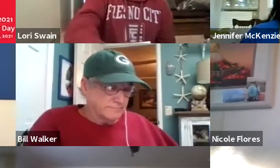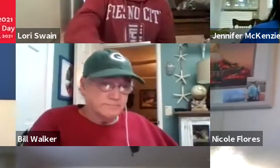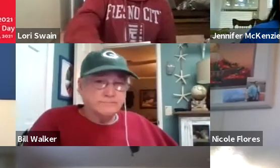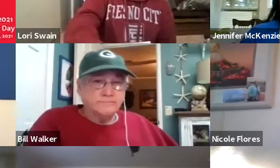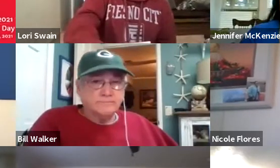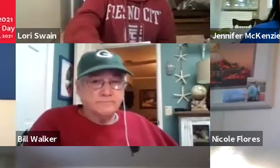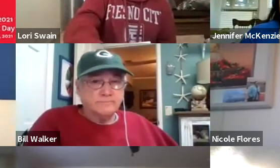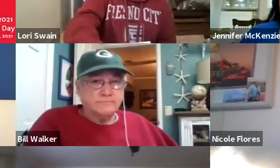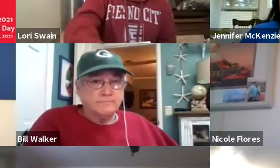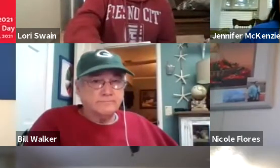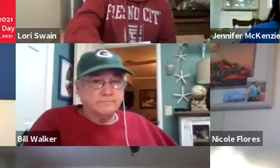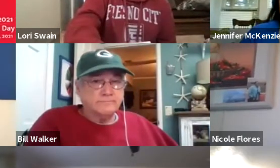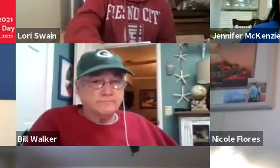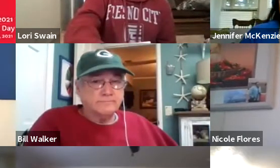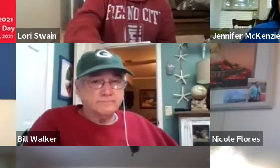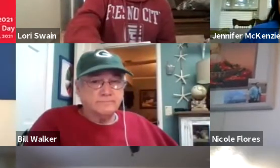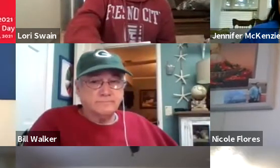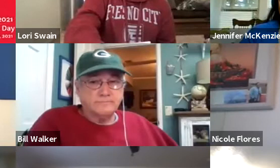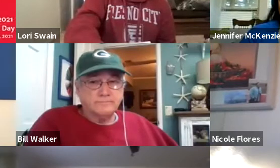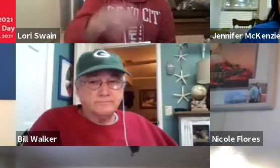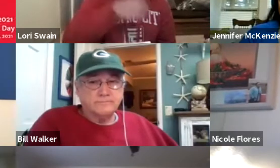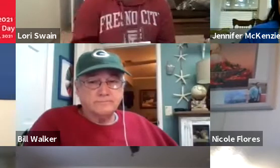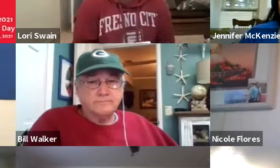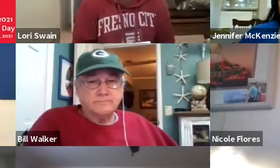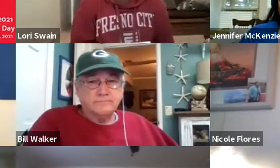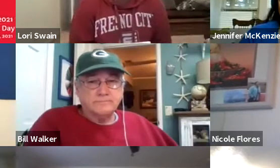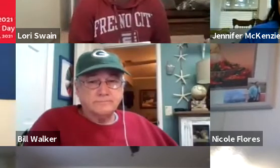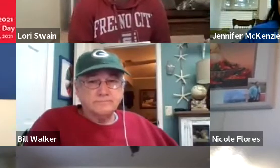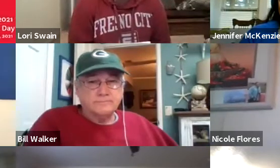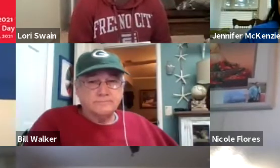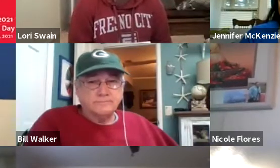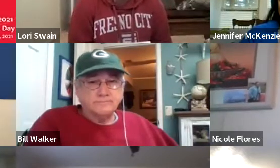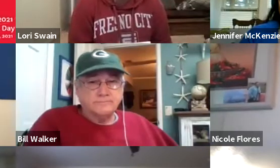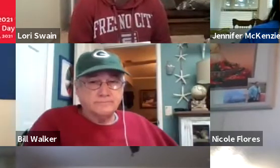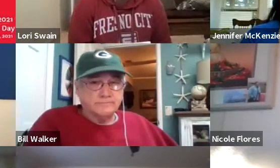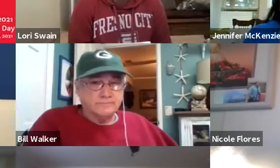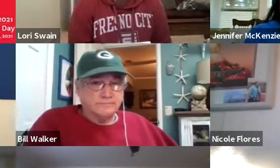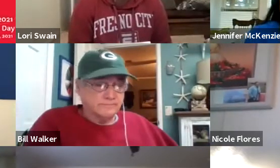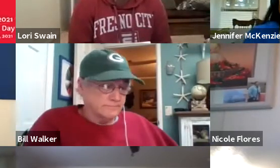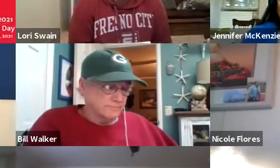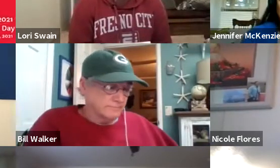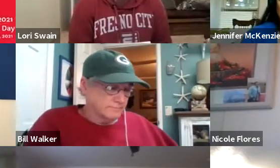Thank you. I just want to reiterate that I think that's one of the best things that we've had happened with the teams and guided